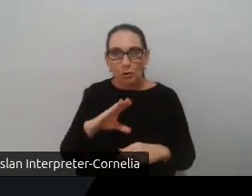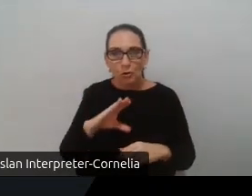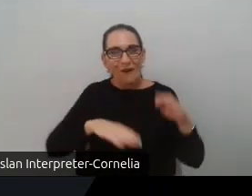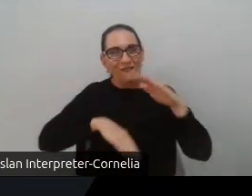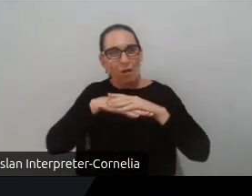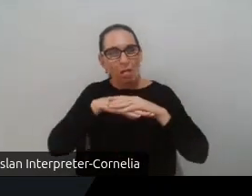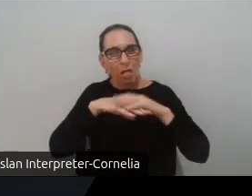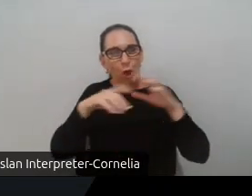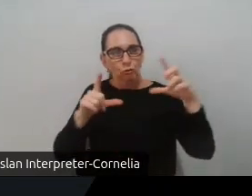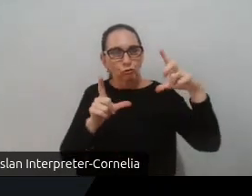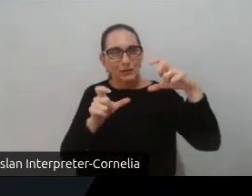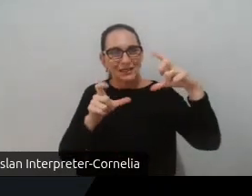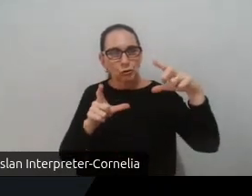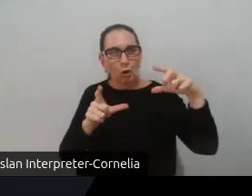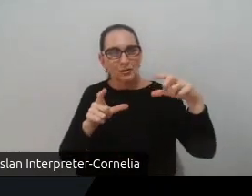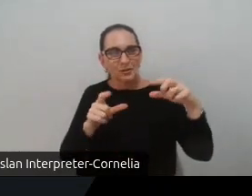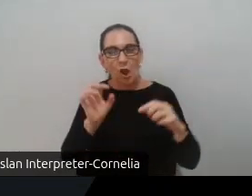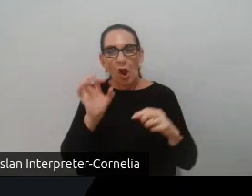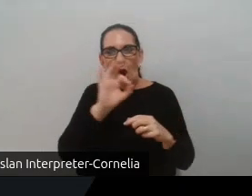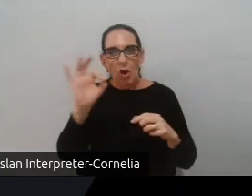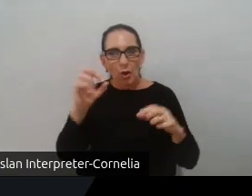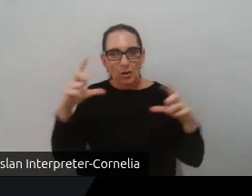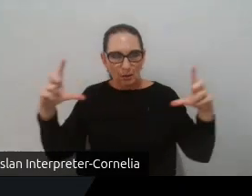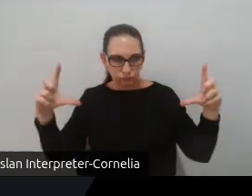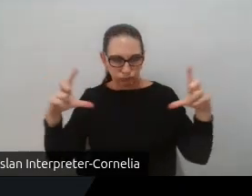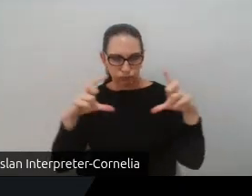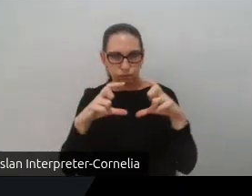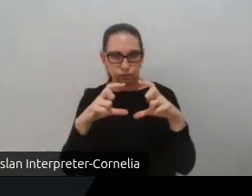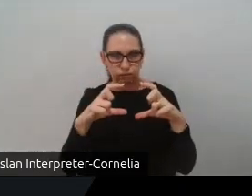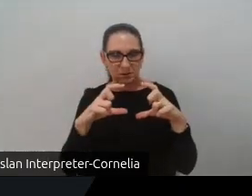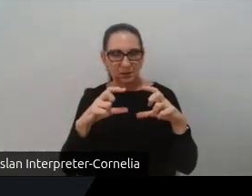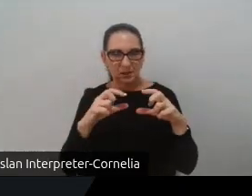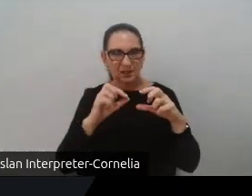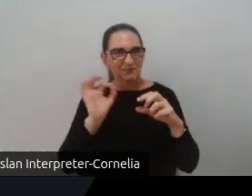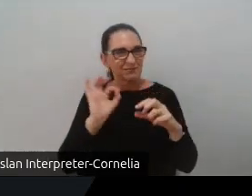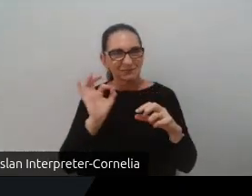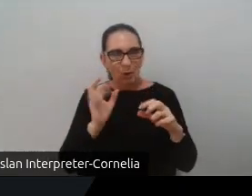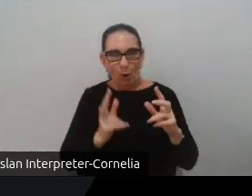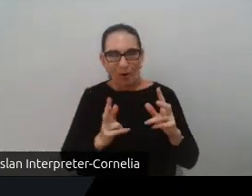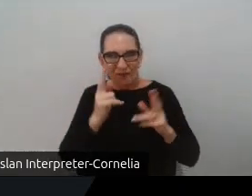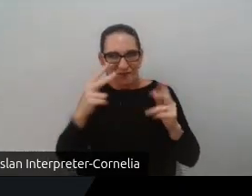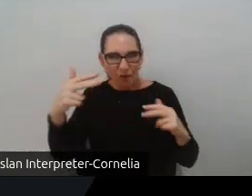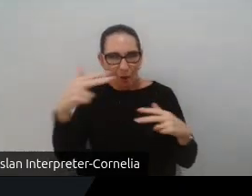not just picked out certain sections or messages. They want to see the full correspondence between